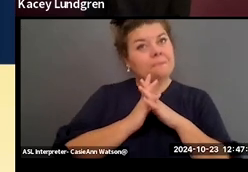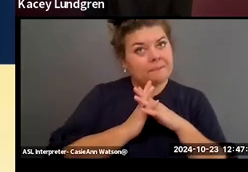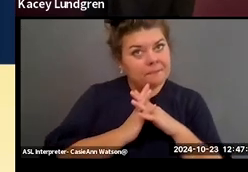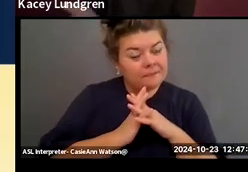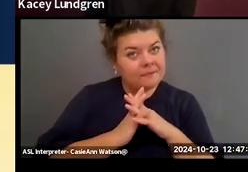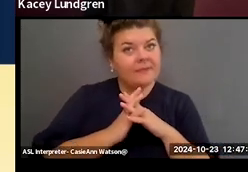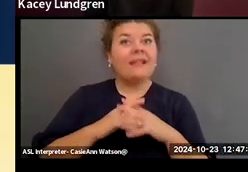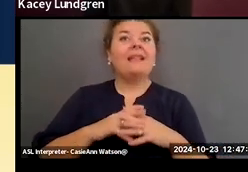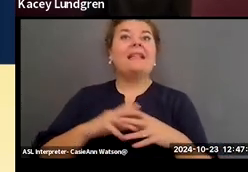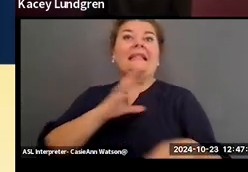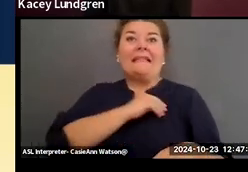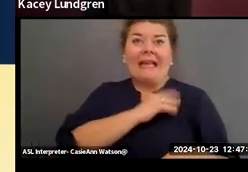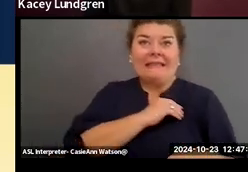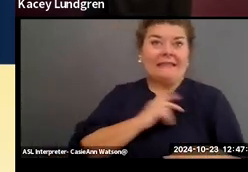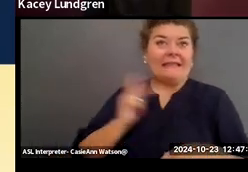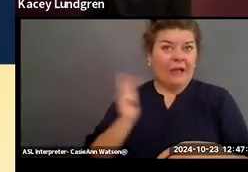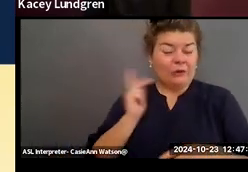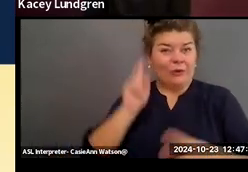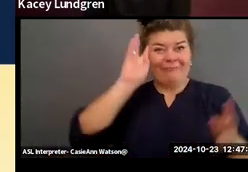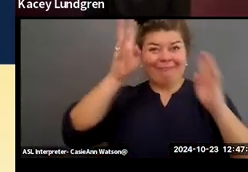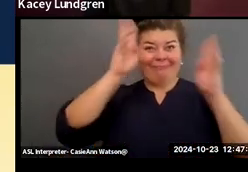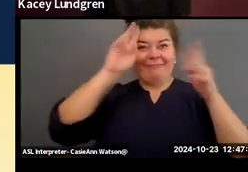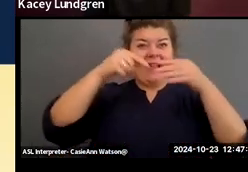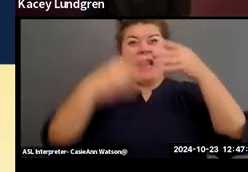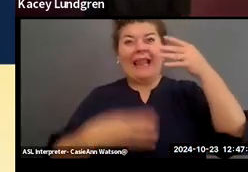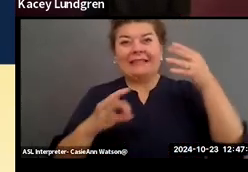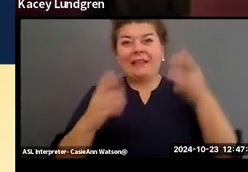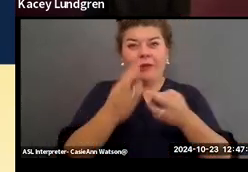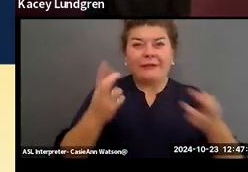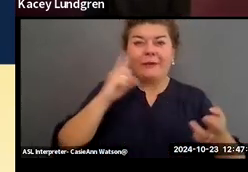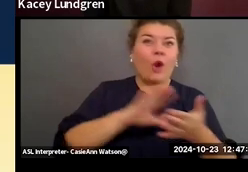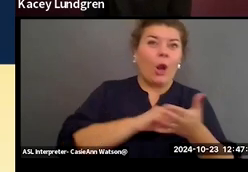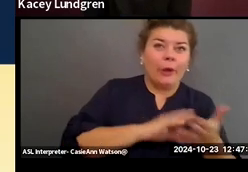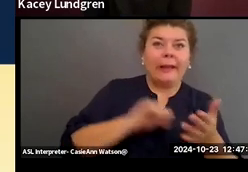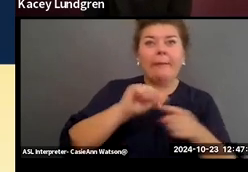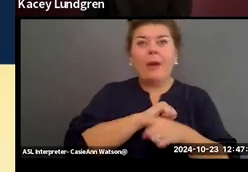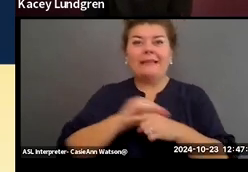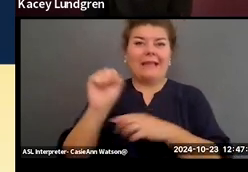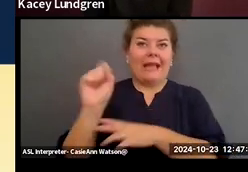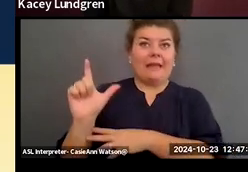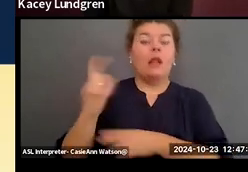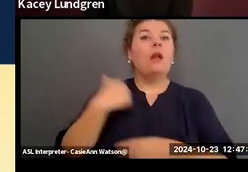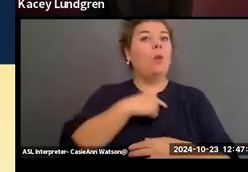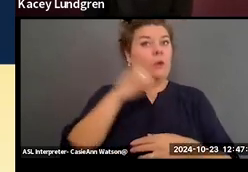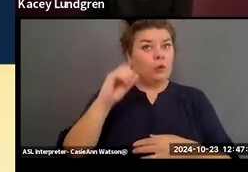CasieAnn and I have compiled a list of resources for learning and practicing ASL, and we do have a section on our list